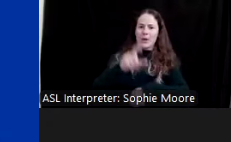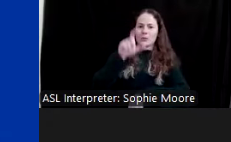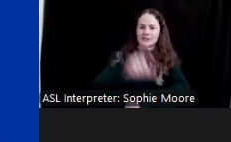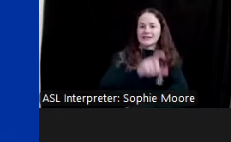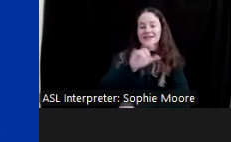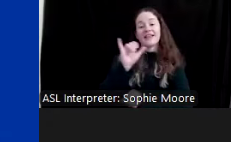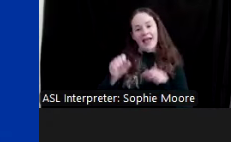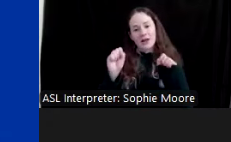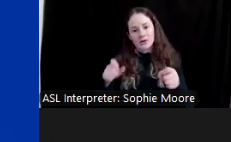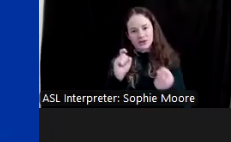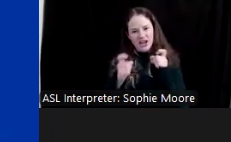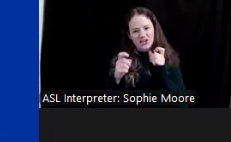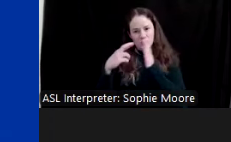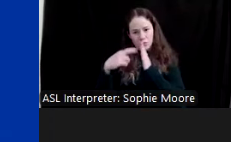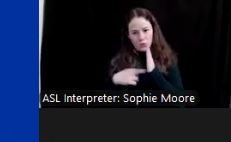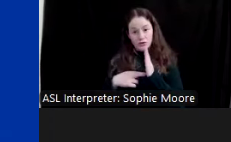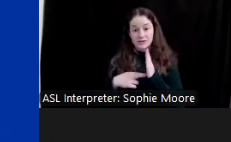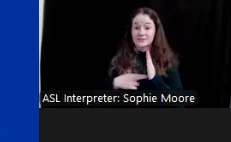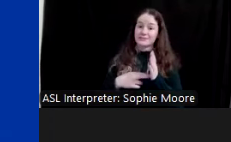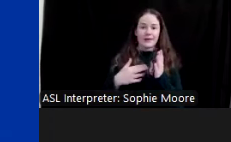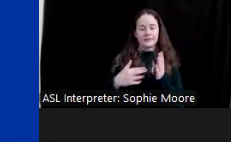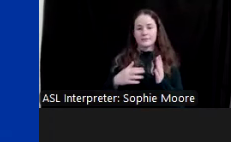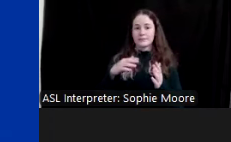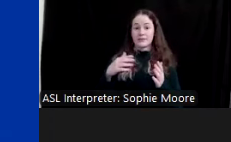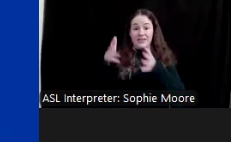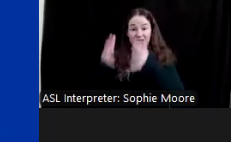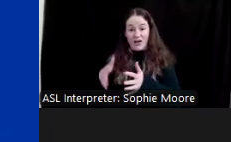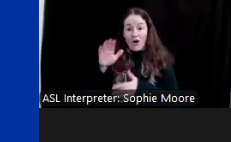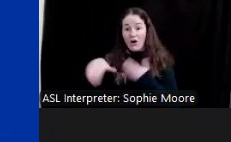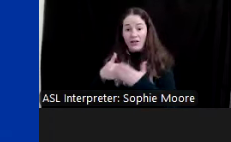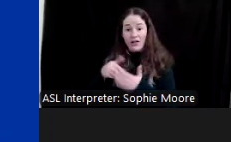If you're a wheelchair basketball player, you get two bounces to a push.